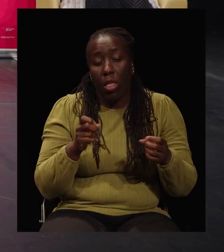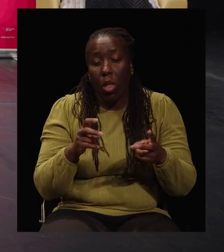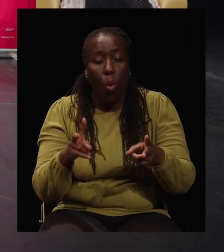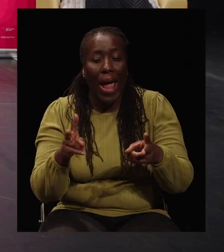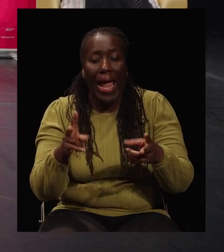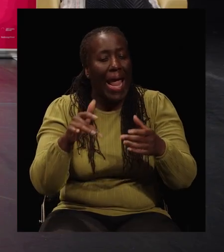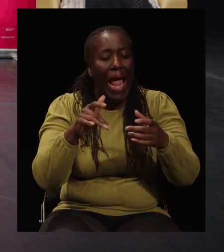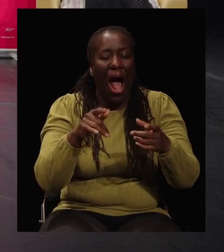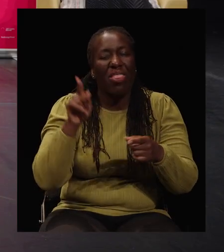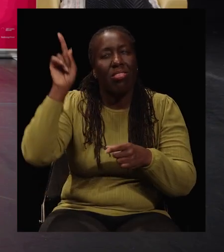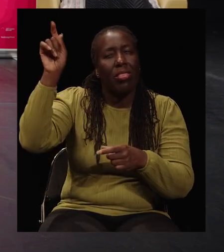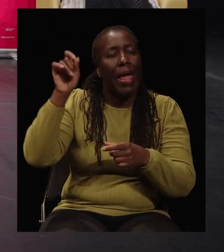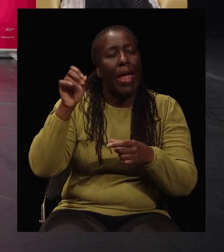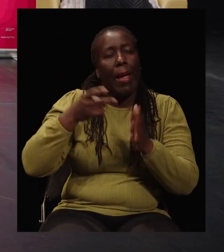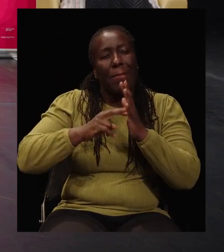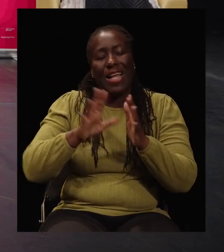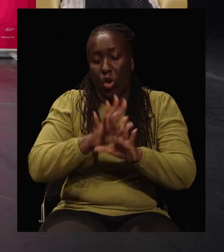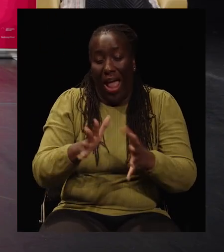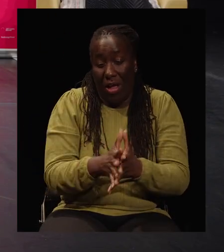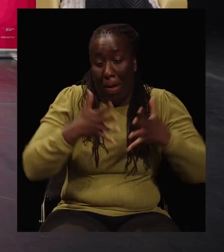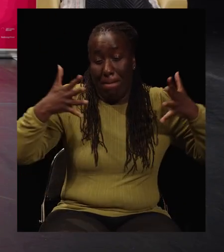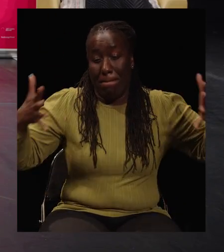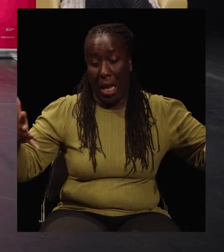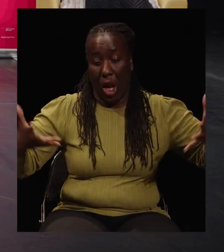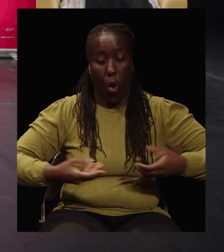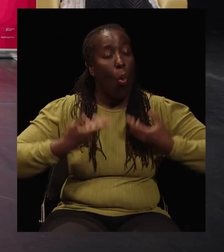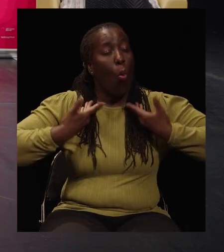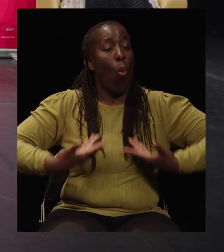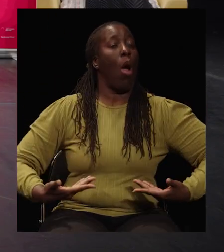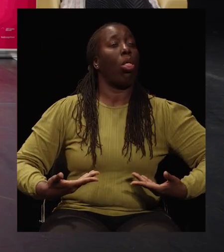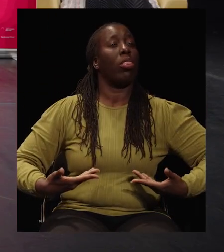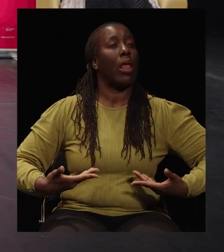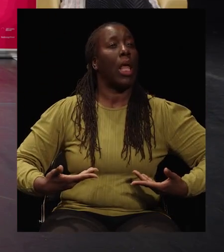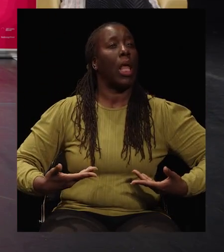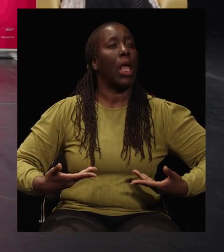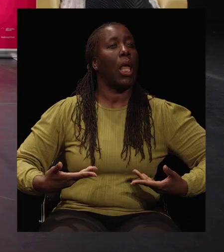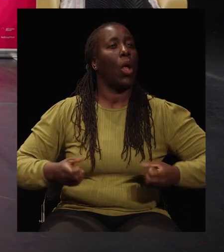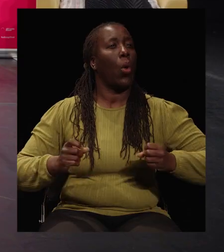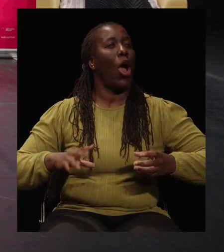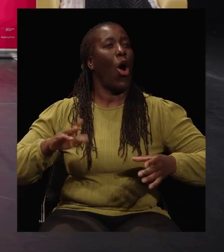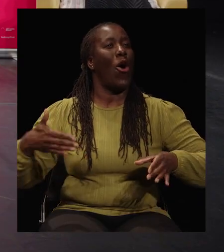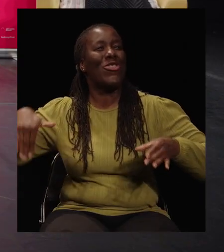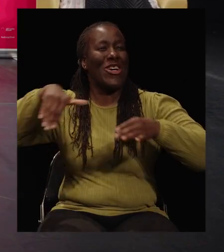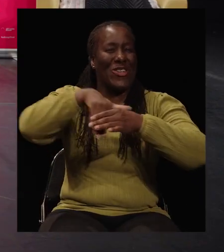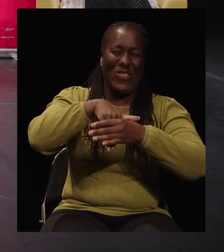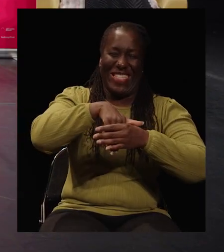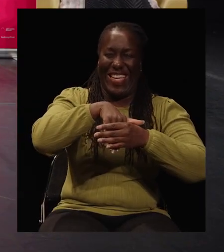yeah, inclusive culture for people to access. I'll leave it there. Yeah, well, nice one. Thank you.